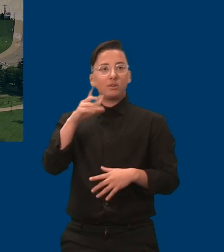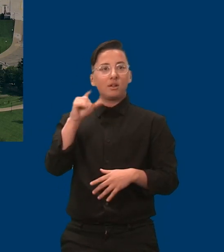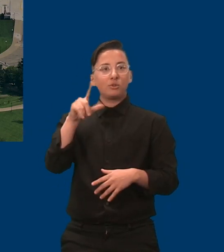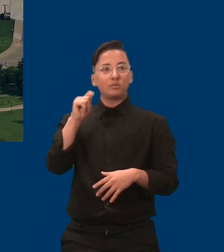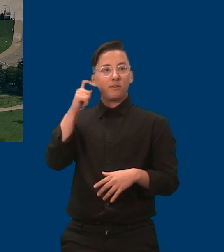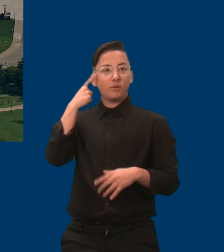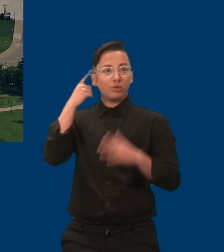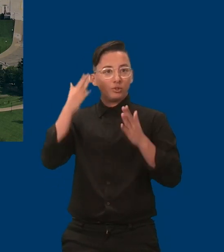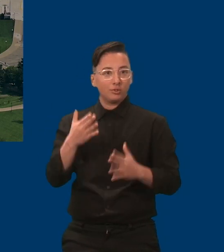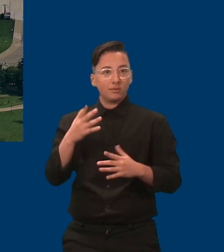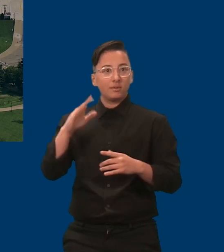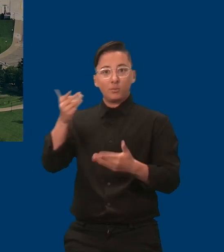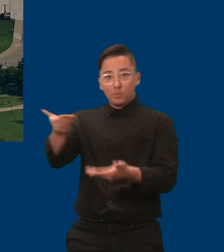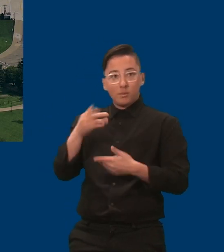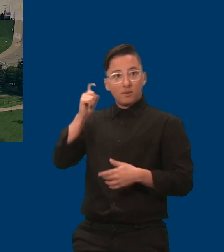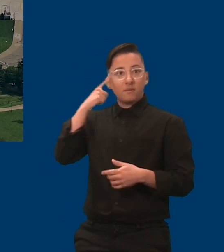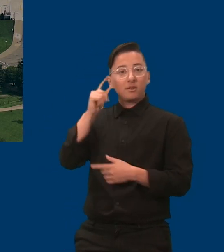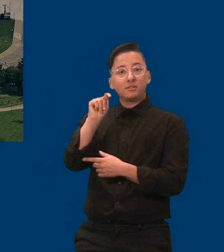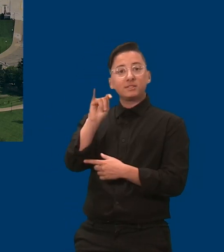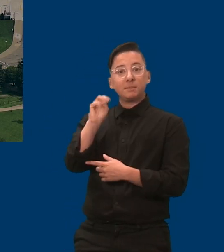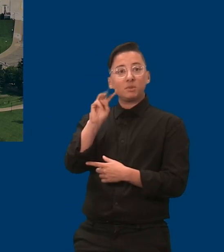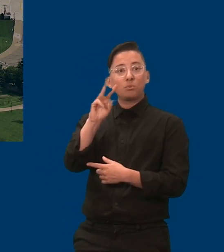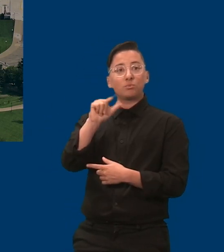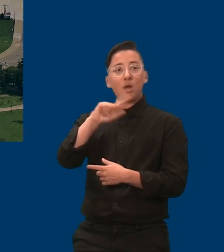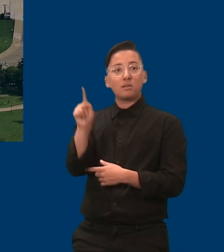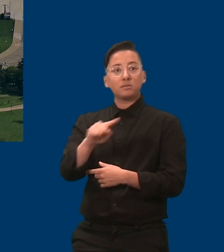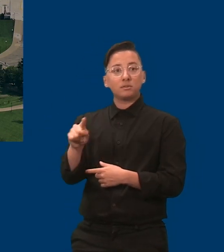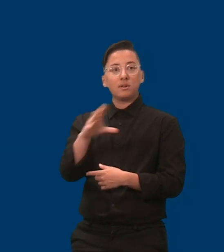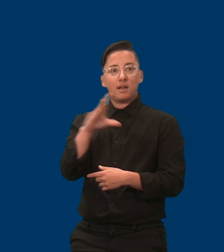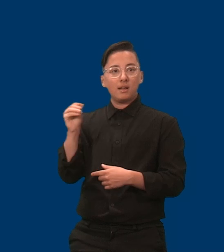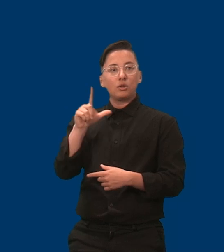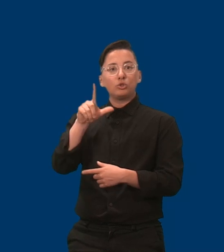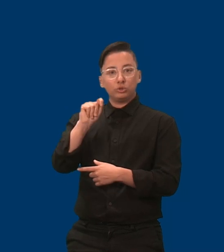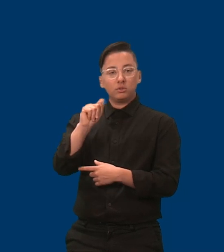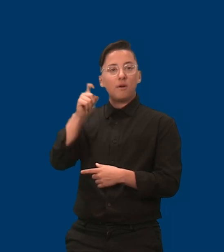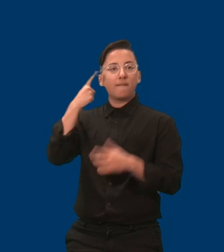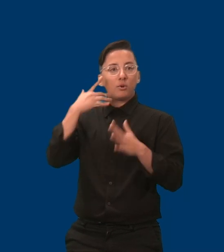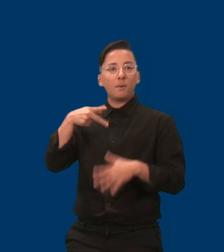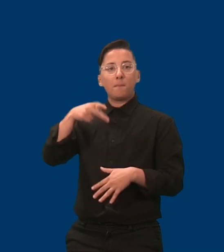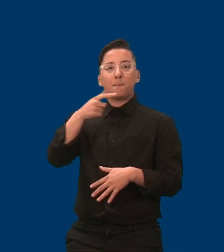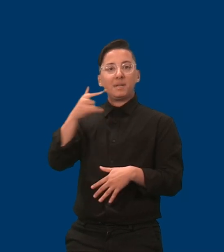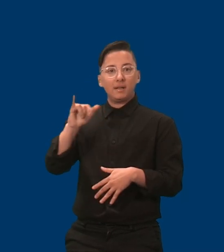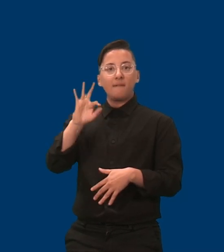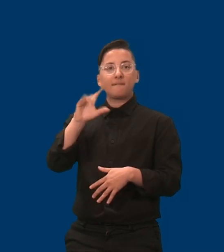and our Lieutenant Governor, Peggy Flanagan. [speaker] Governor Tim Walz